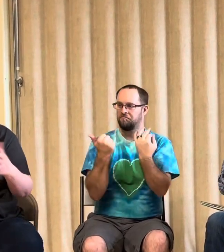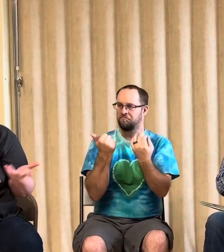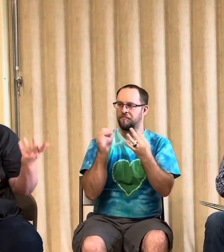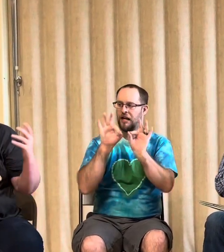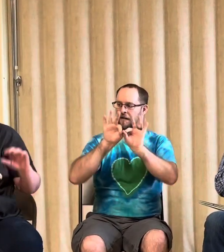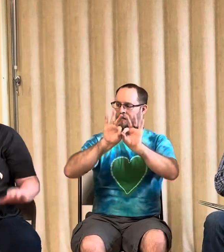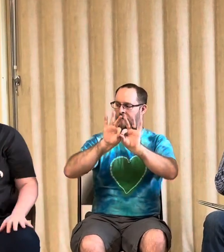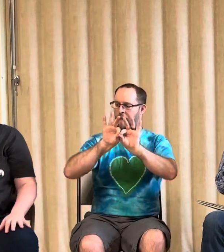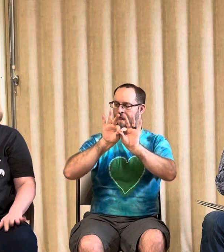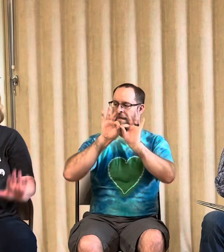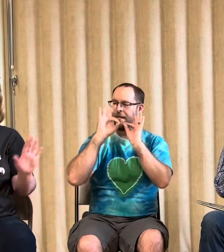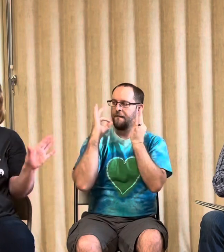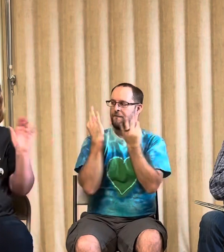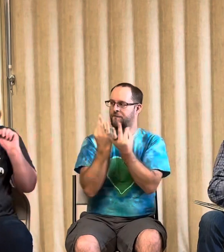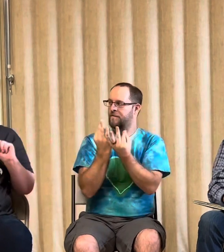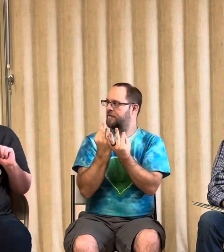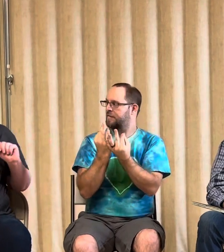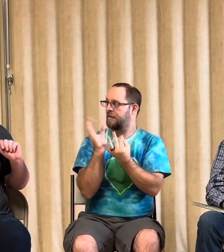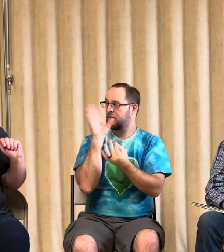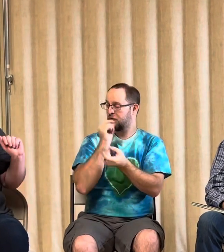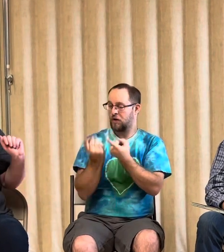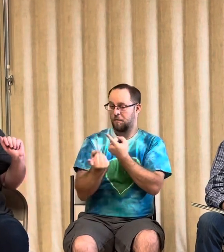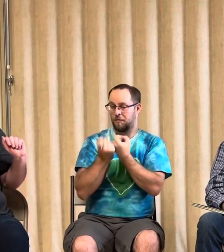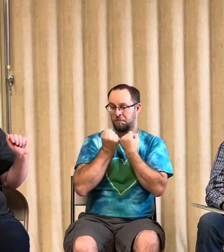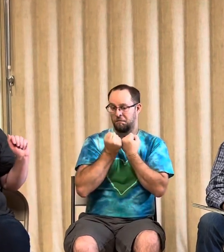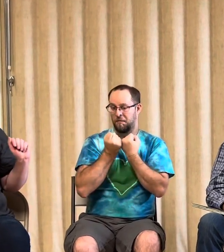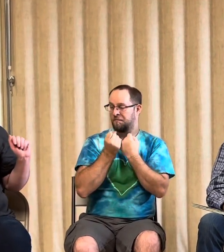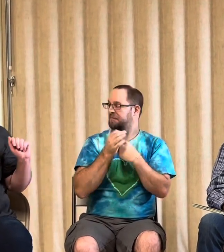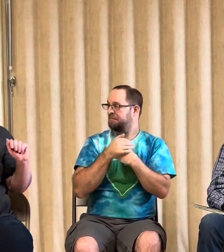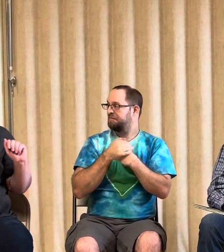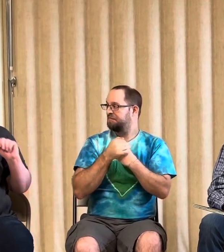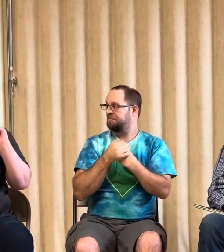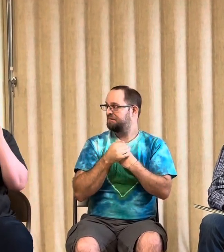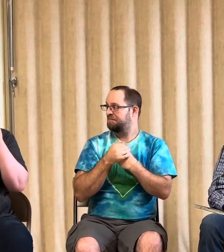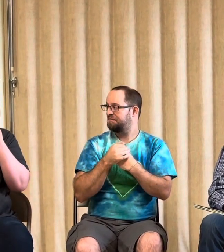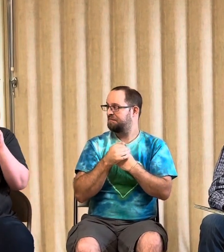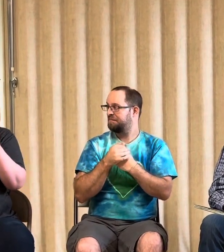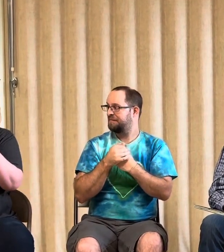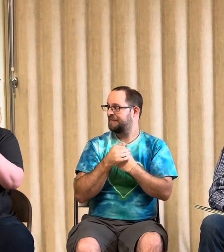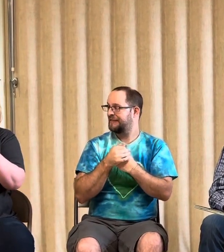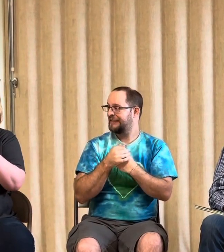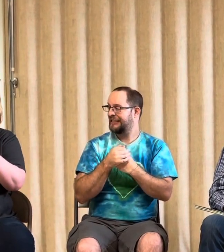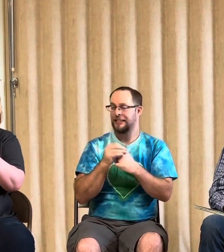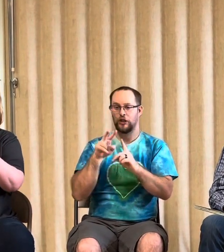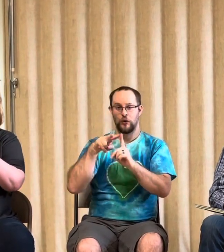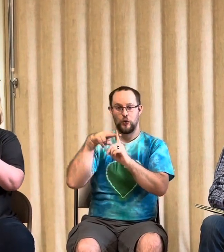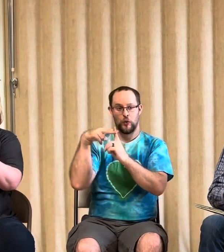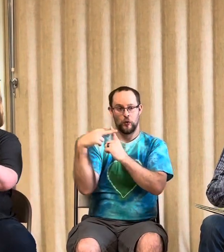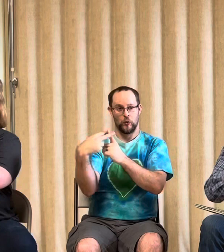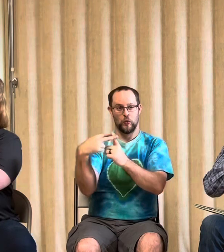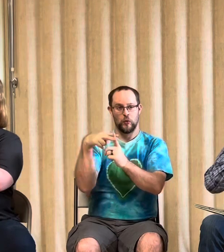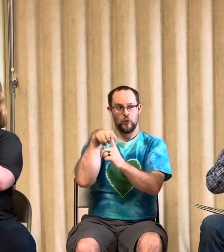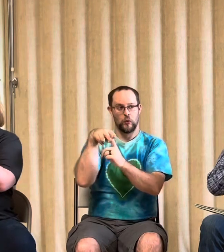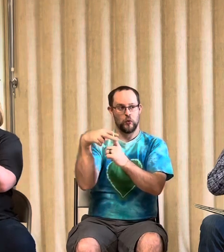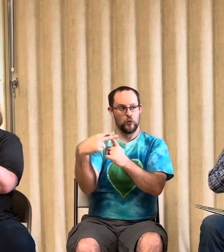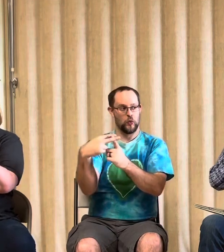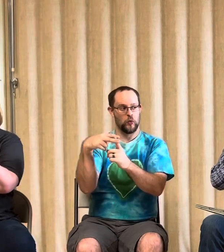Perfect. KYLEIGH: I'm assuming this will come up in our program. CALI: I hope so. KYLEIGH: We'll do "Tools." AARON: "Tools!" KYLEIGH: So we just have finger up,